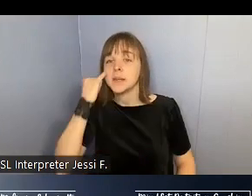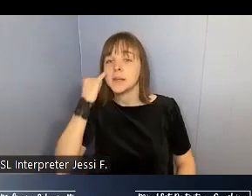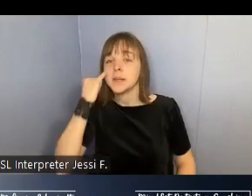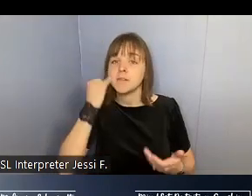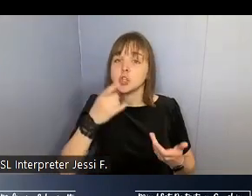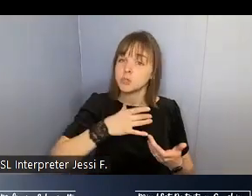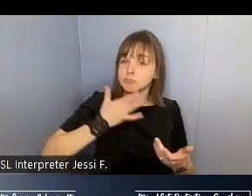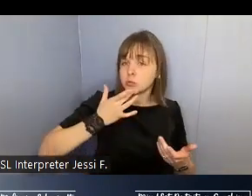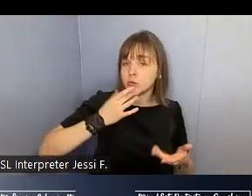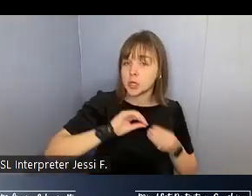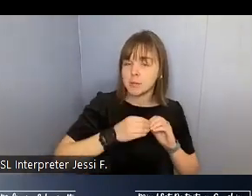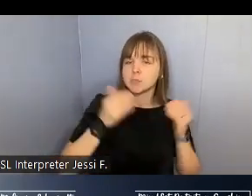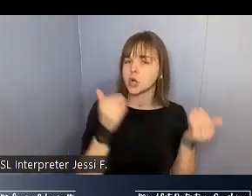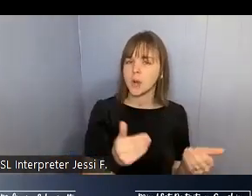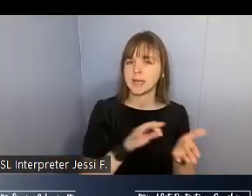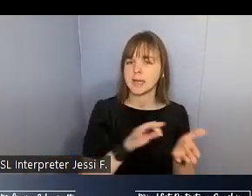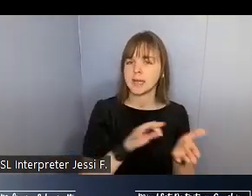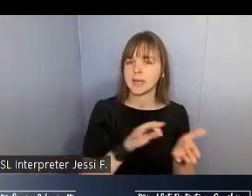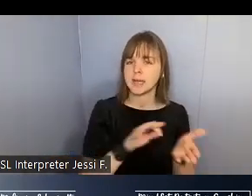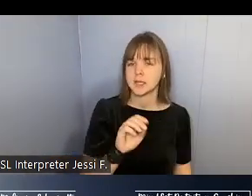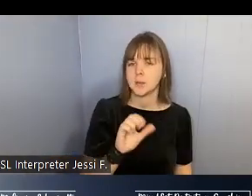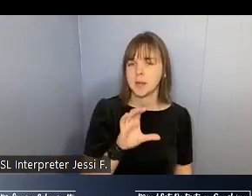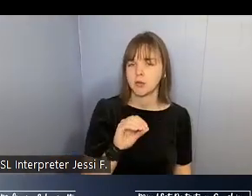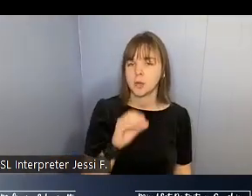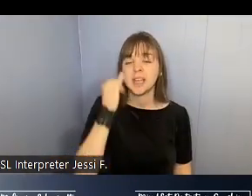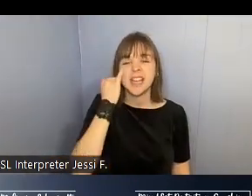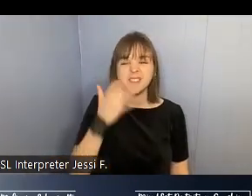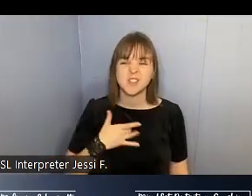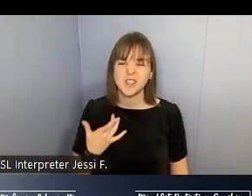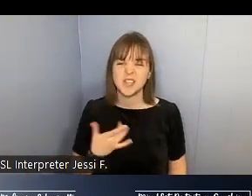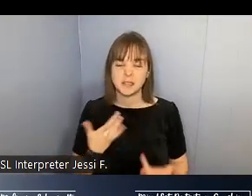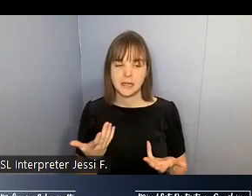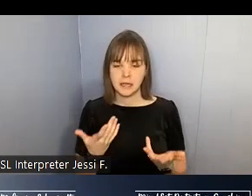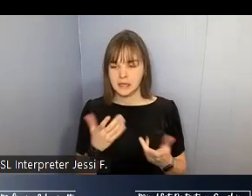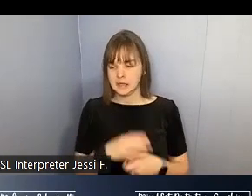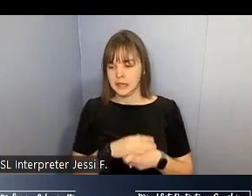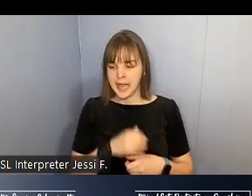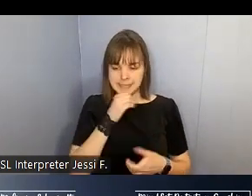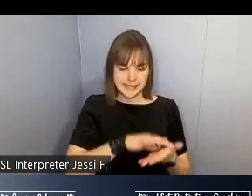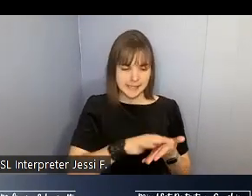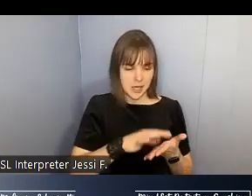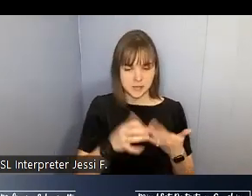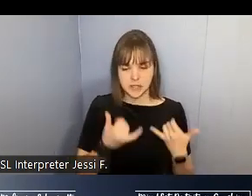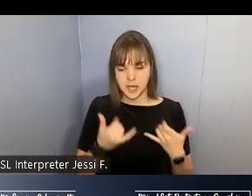count macros. If you're not data-driven and it's going to stress you out, and it might-- if you're maybe somebody who's prone to disordered